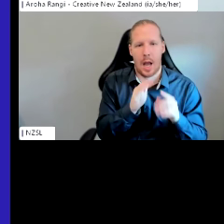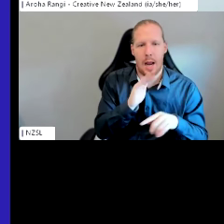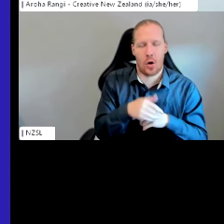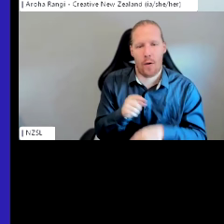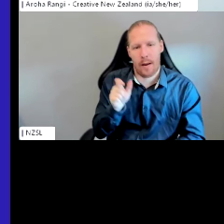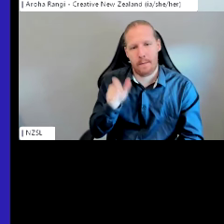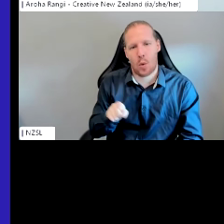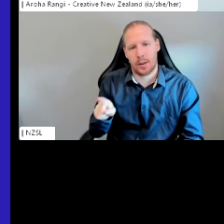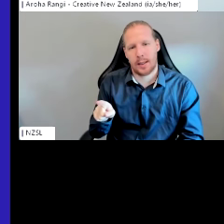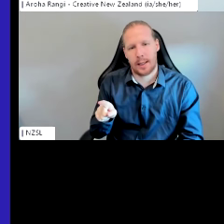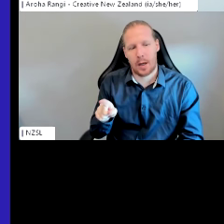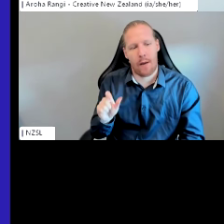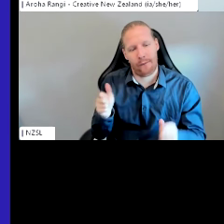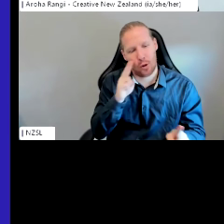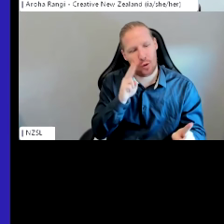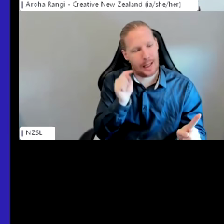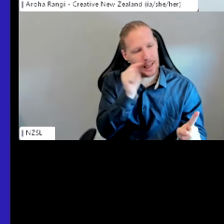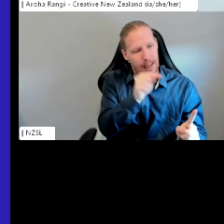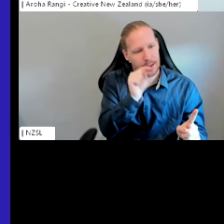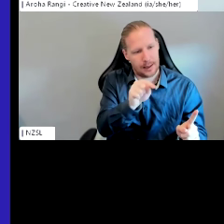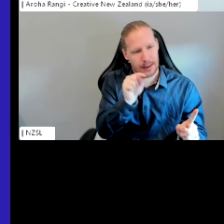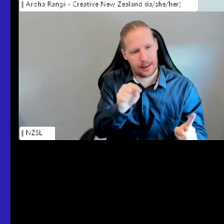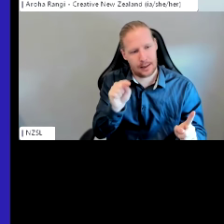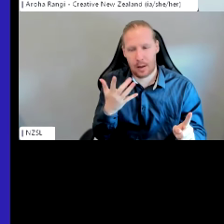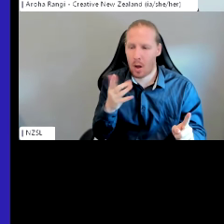might be a good guide to what they're going to see in the next 5 years, but it's not what they